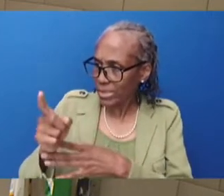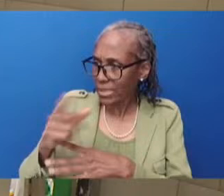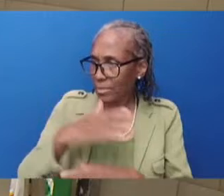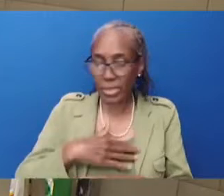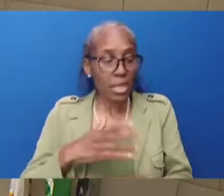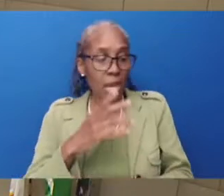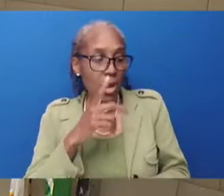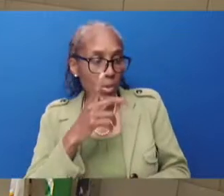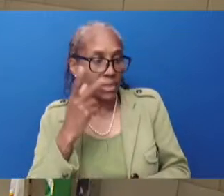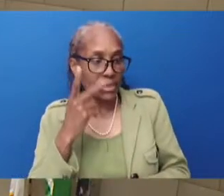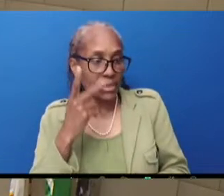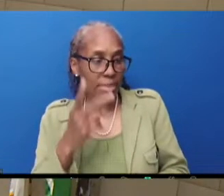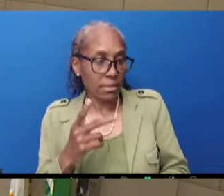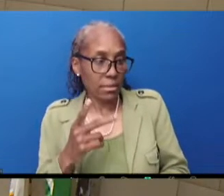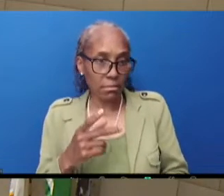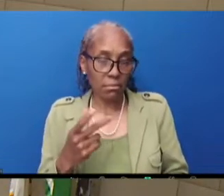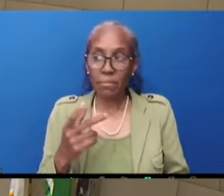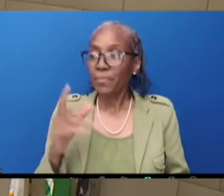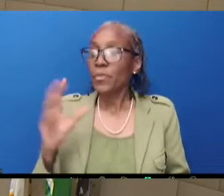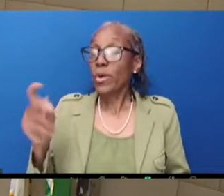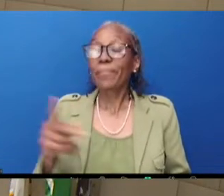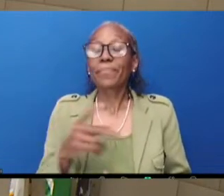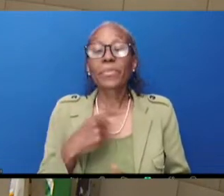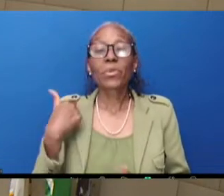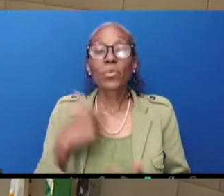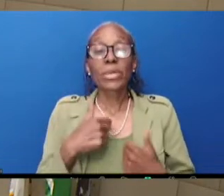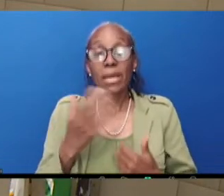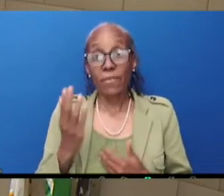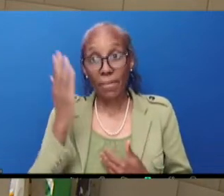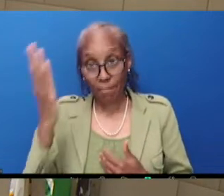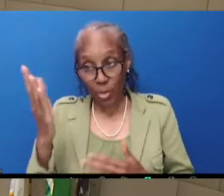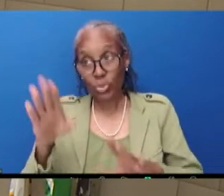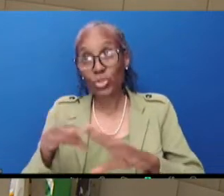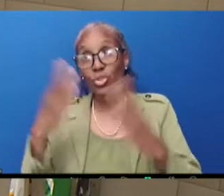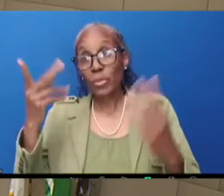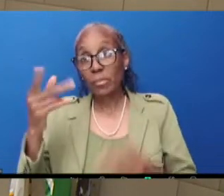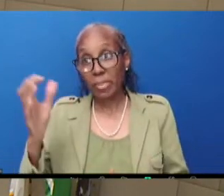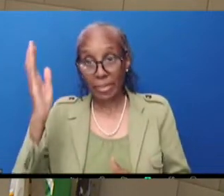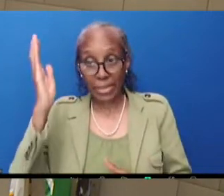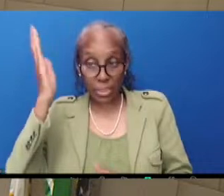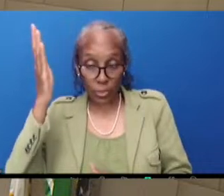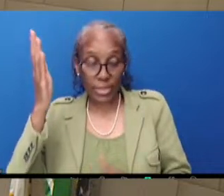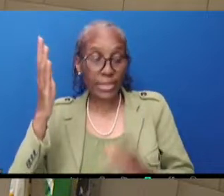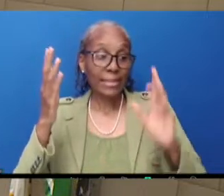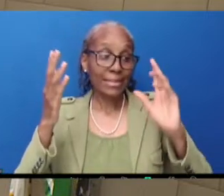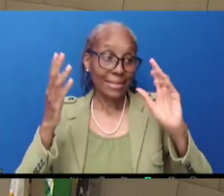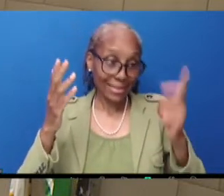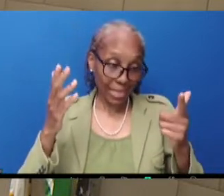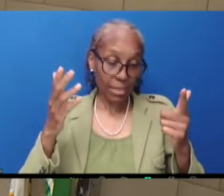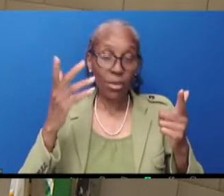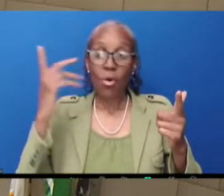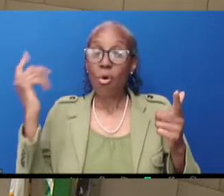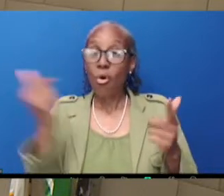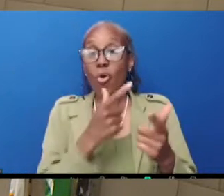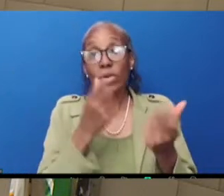WE'LL GET TO YOU IN JUST ONE SECOND. I DIDN'T SEE THAT, SIR. OKAY.